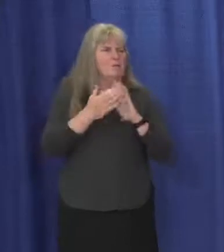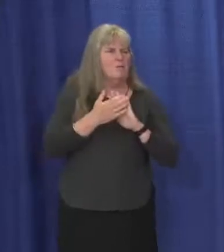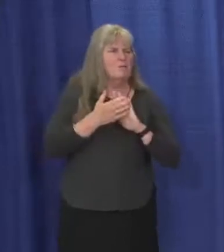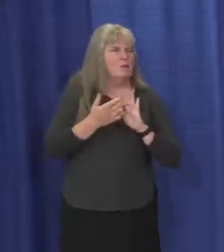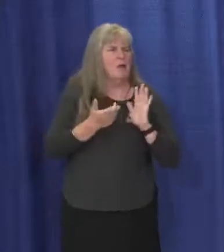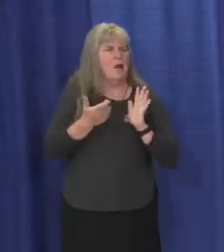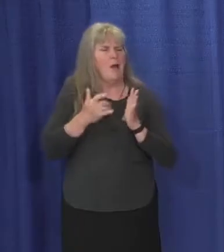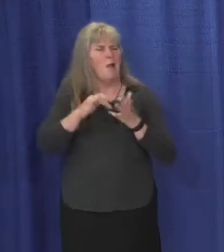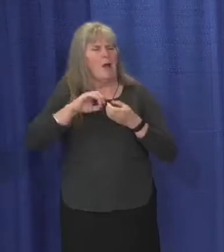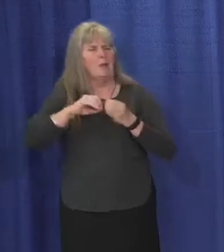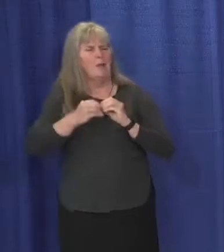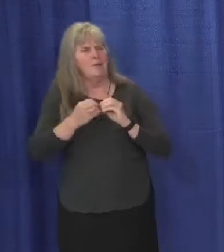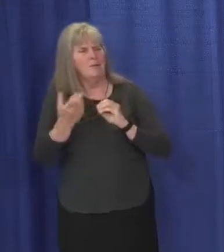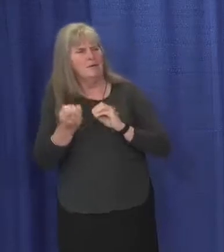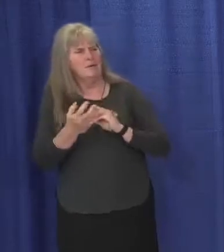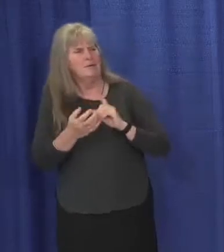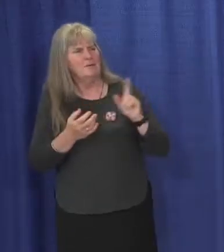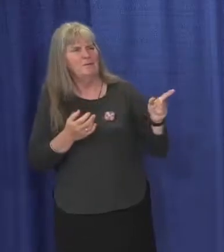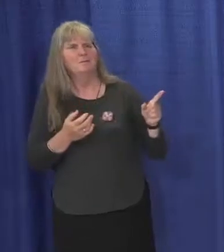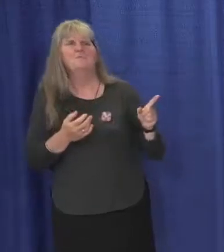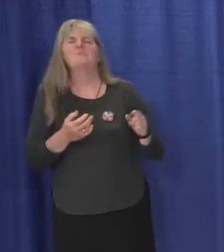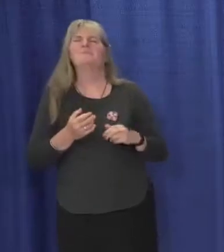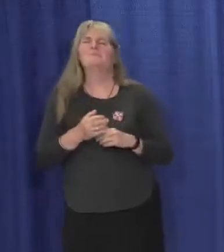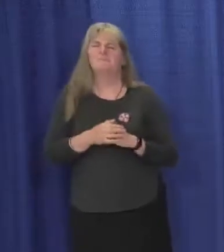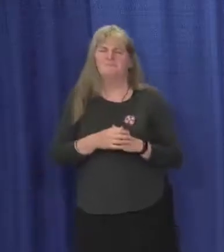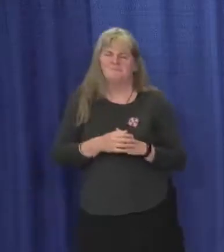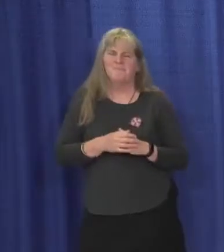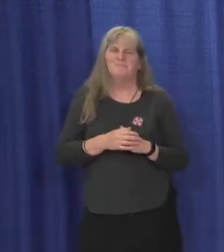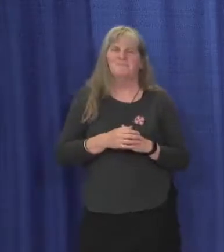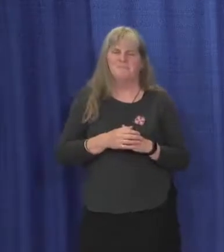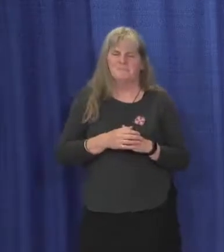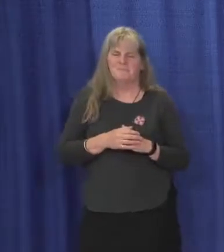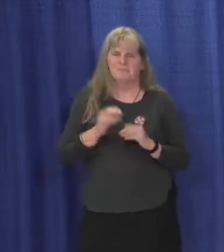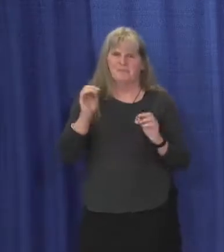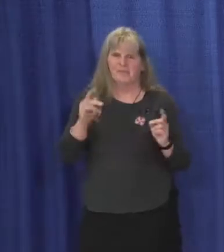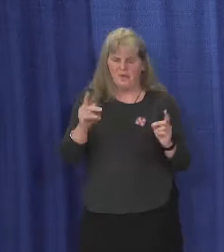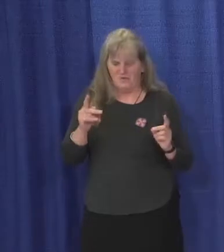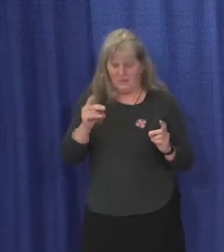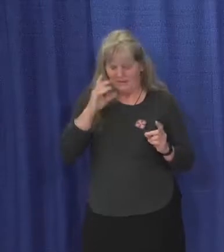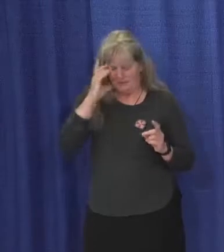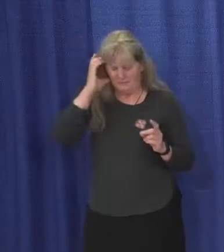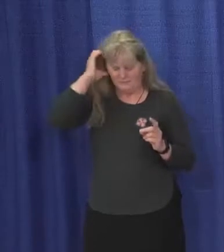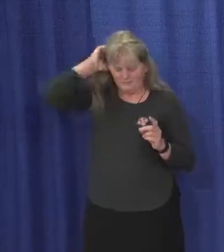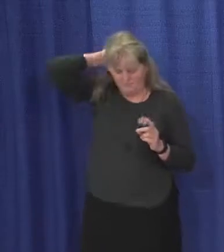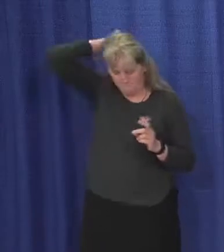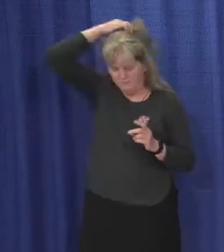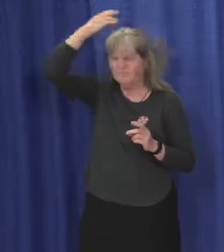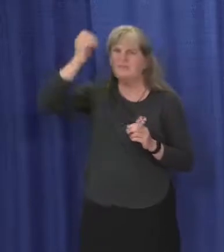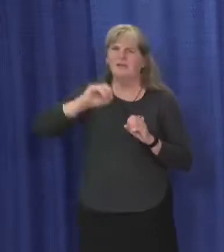home communities? I will tell you a couple of the complexities without the